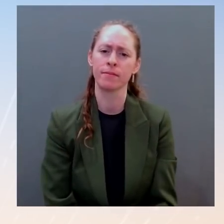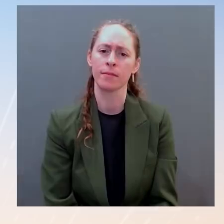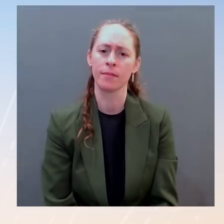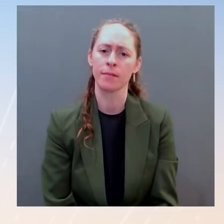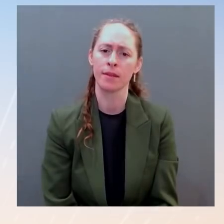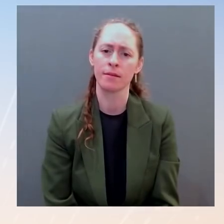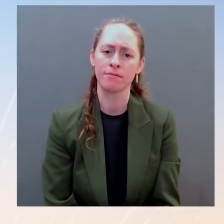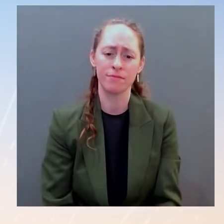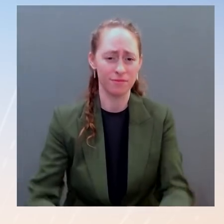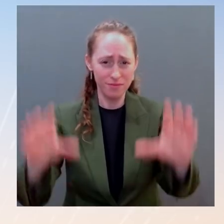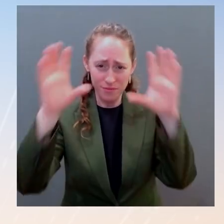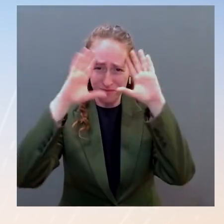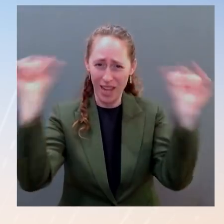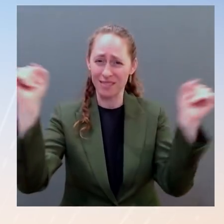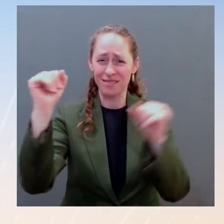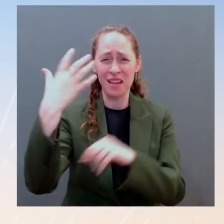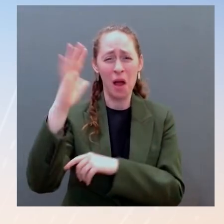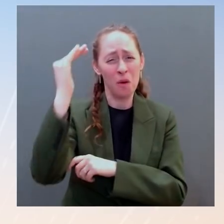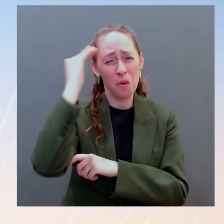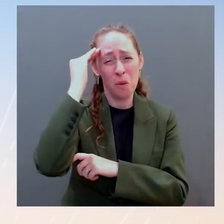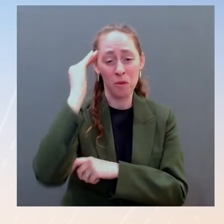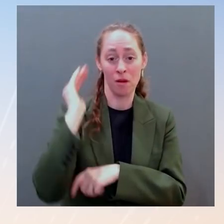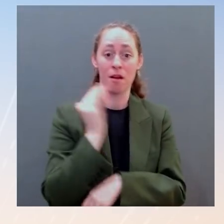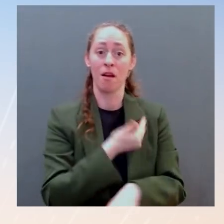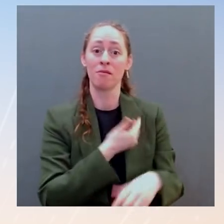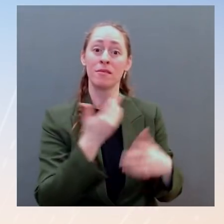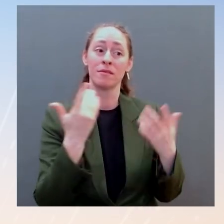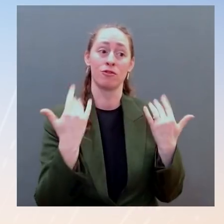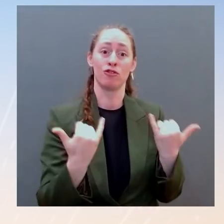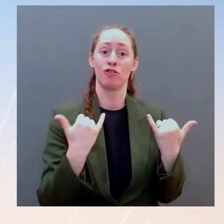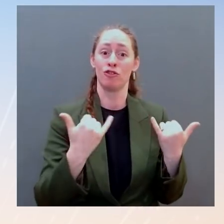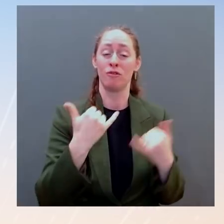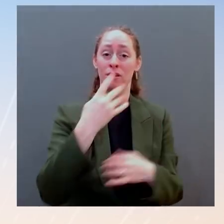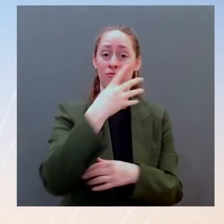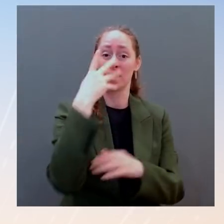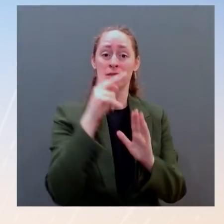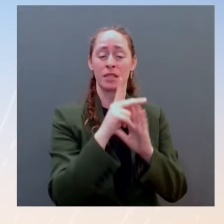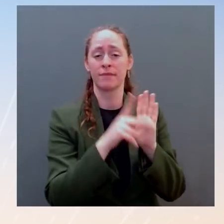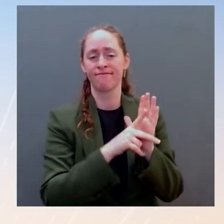has with members of Congress. But this is not an immigration policy. This --